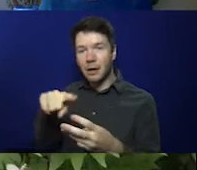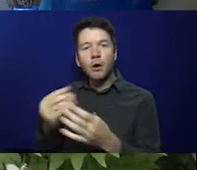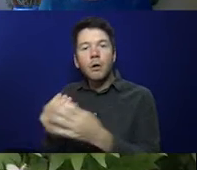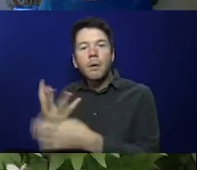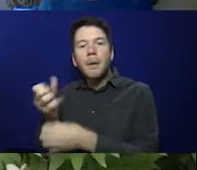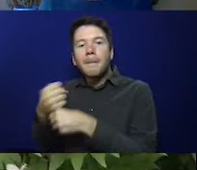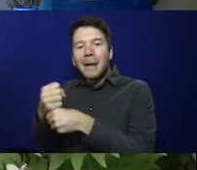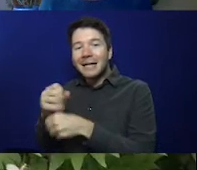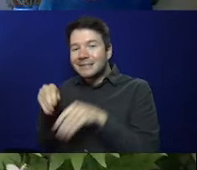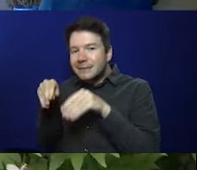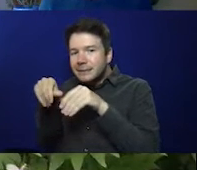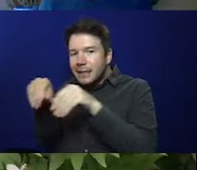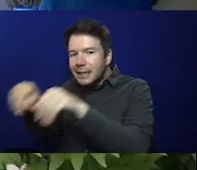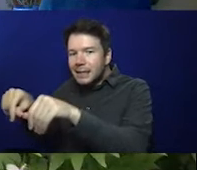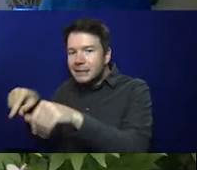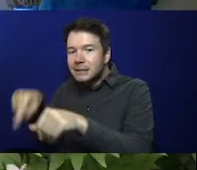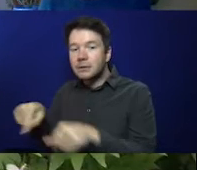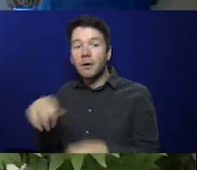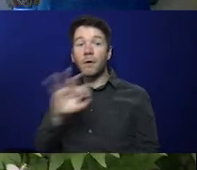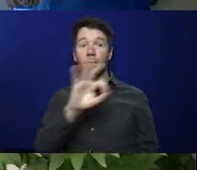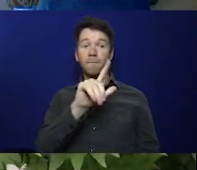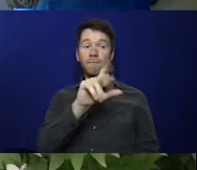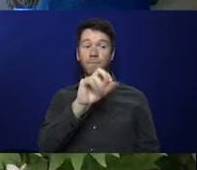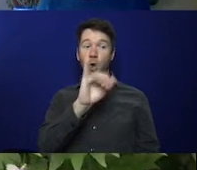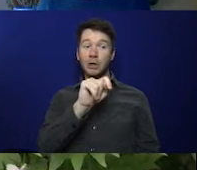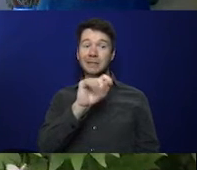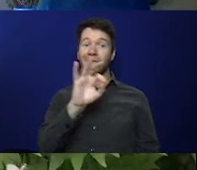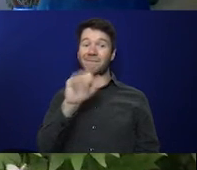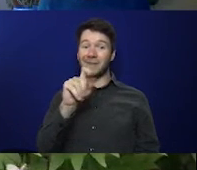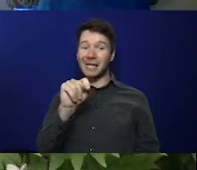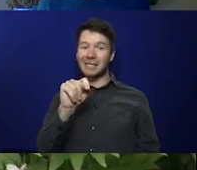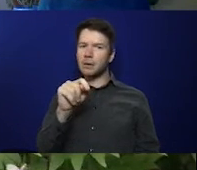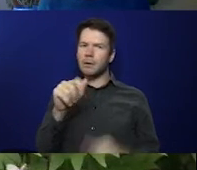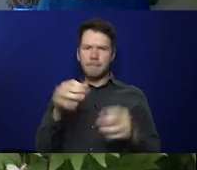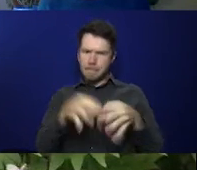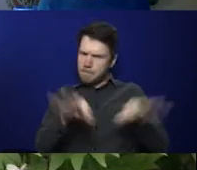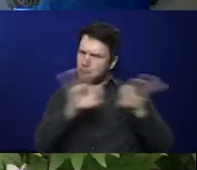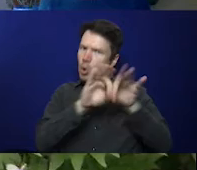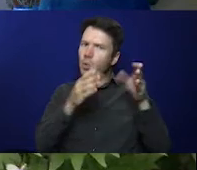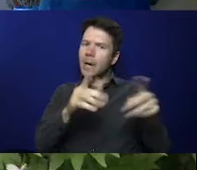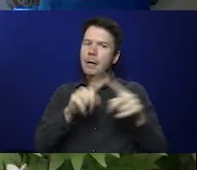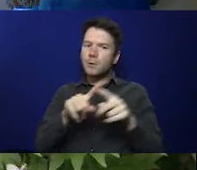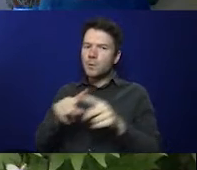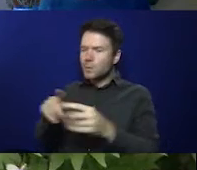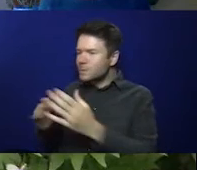variable seed, and Florists Feasts were one of the most significant ways that new varieties